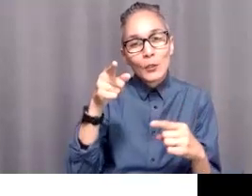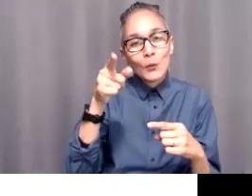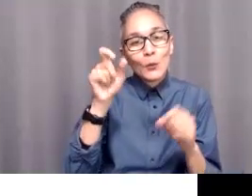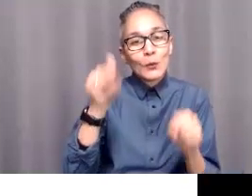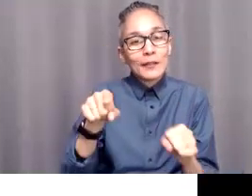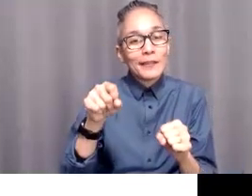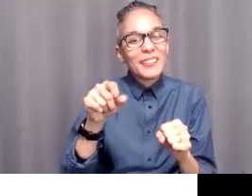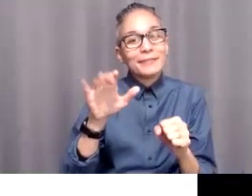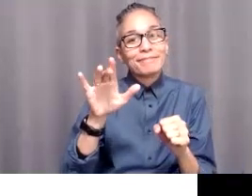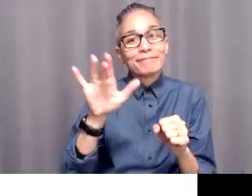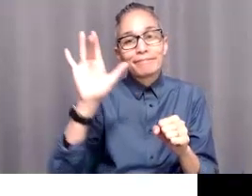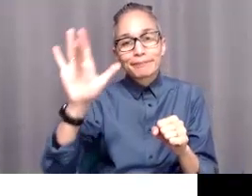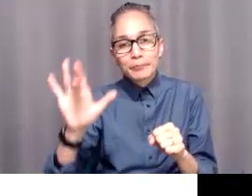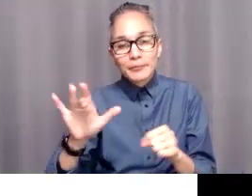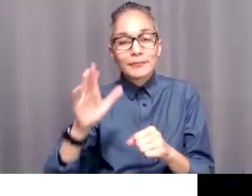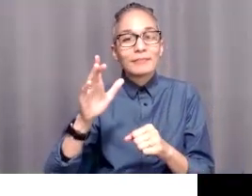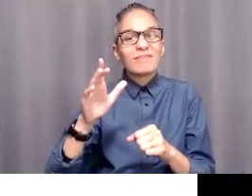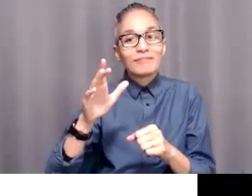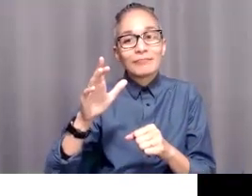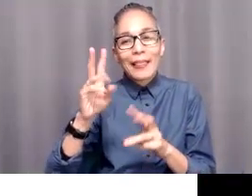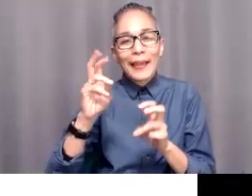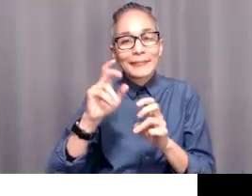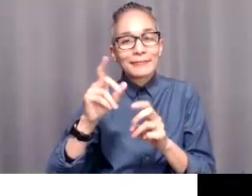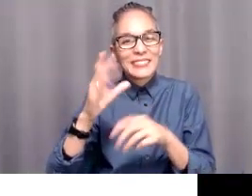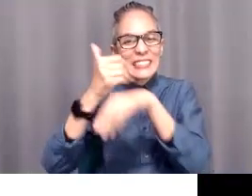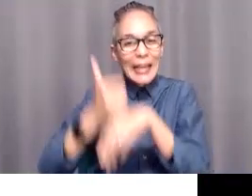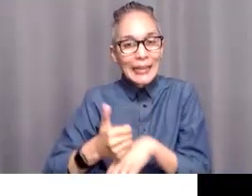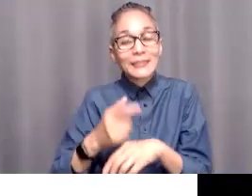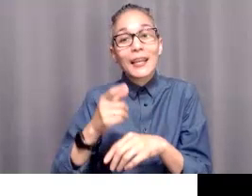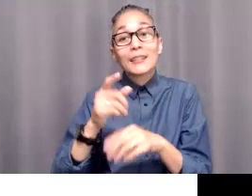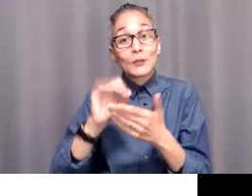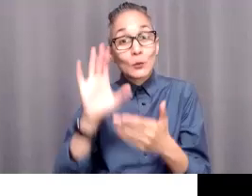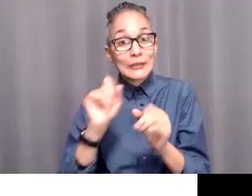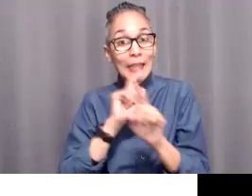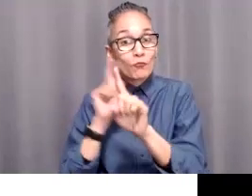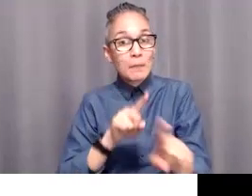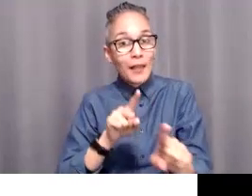can turn on so that, so that students can reply and you can actually have like a discussion under the announcement.